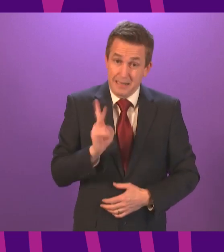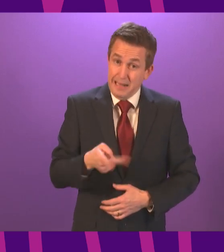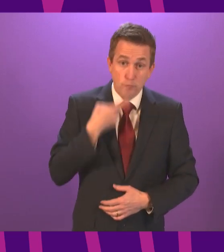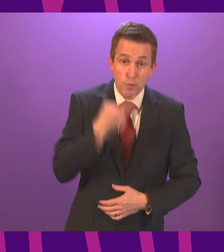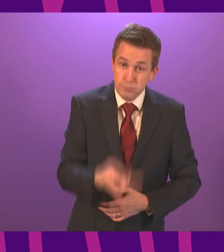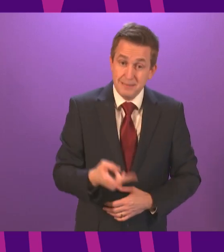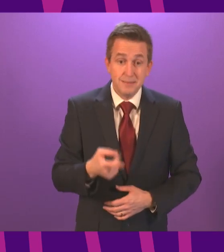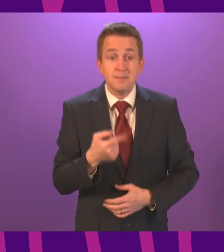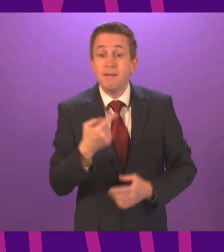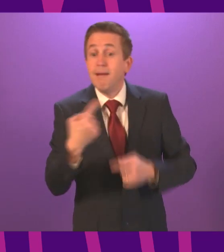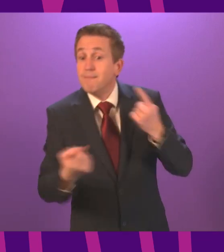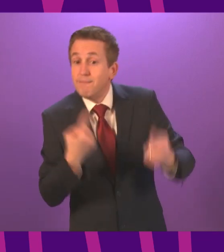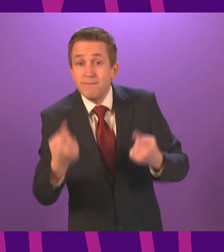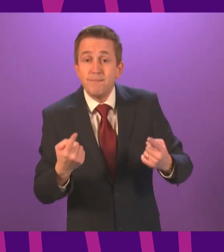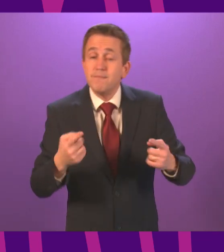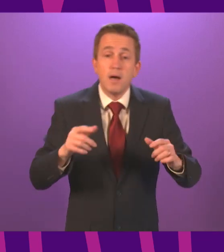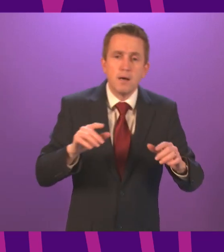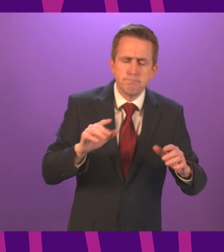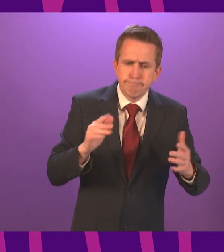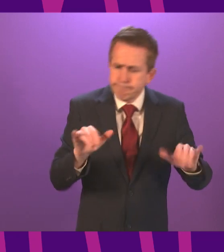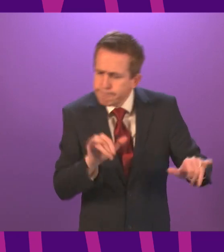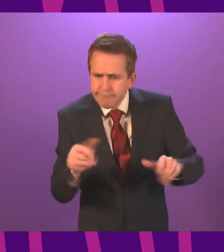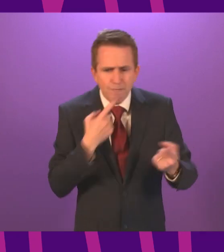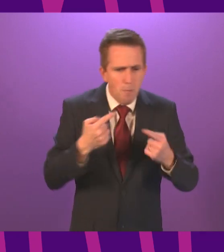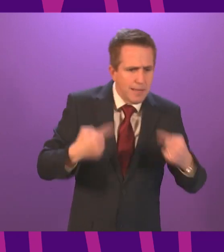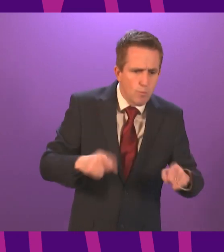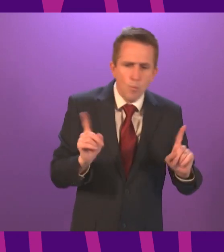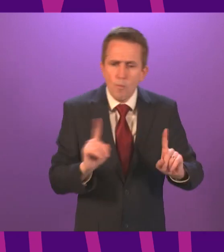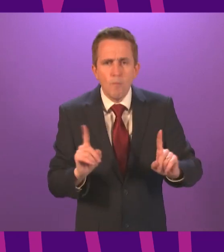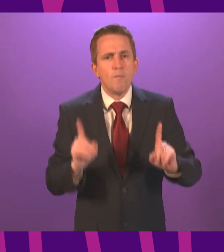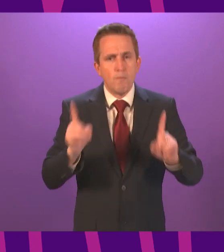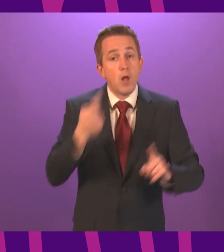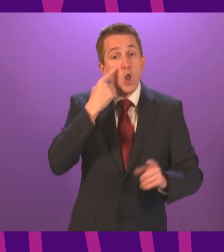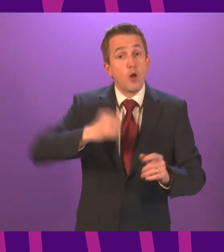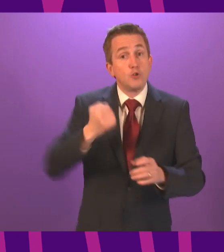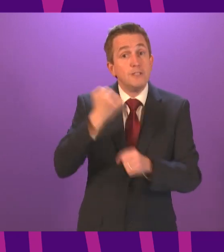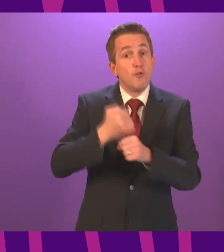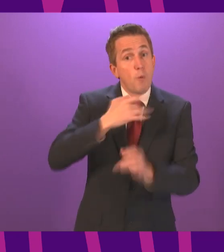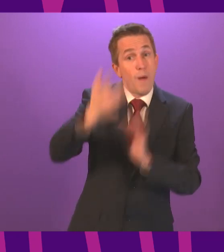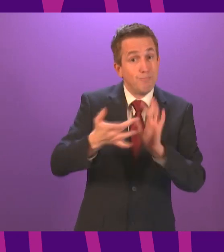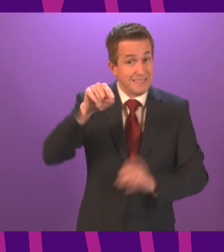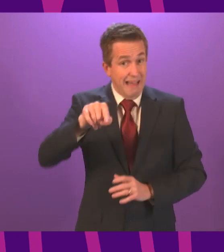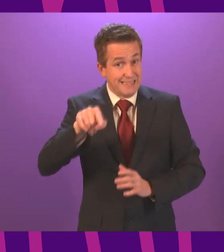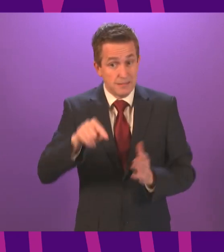doubt can go on to the Scottish Government website and look at the rules and what the